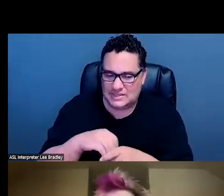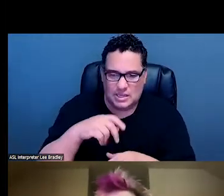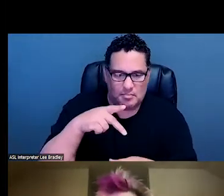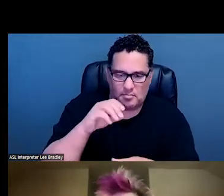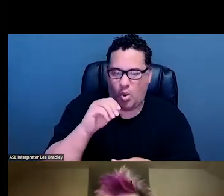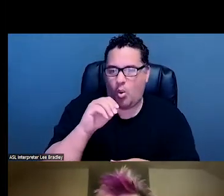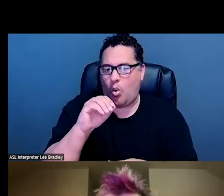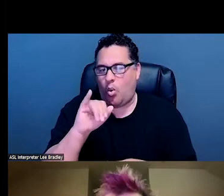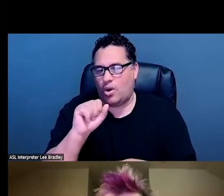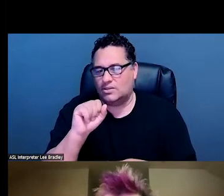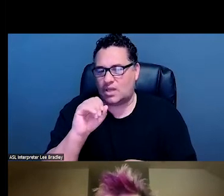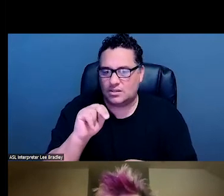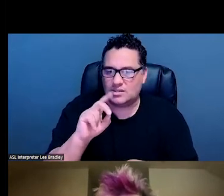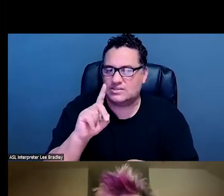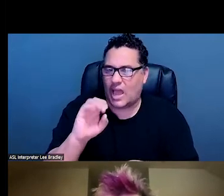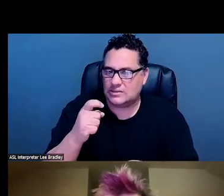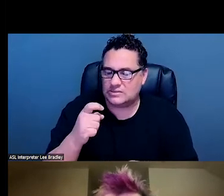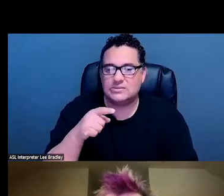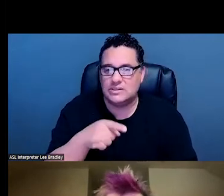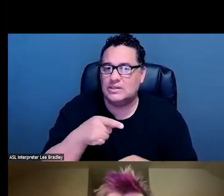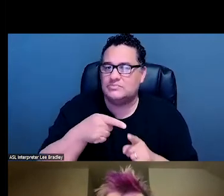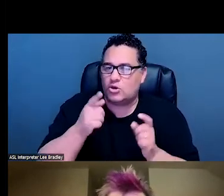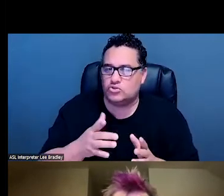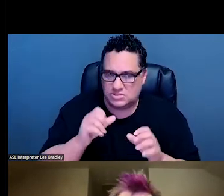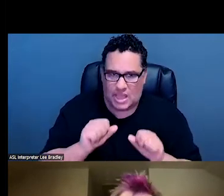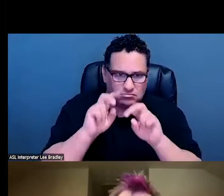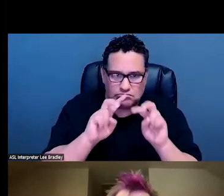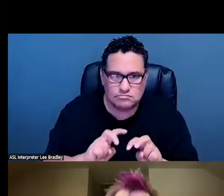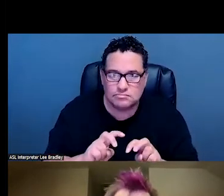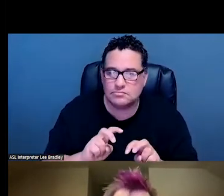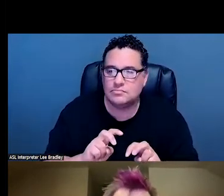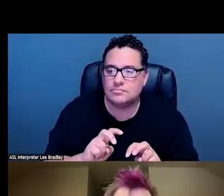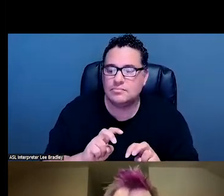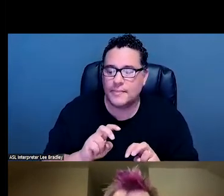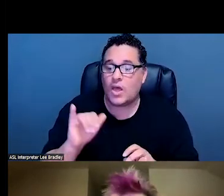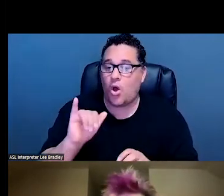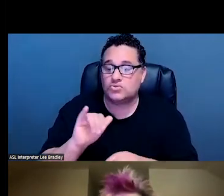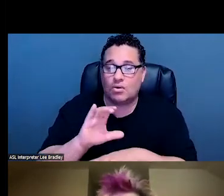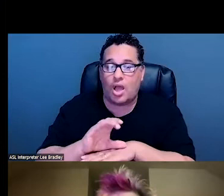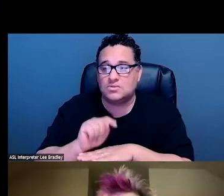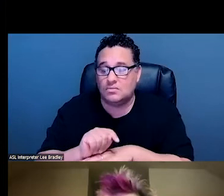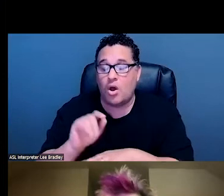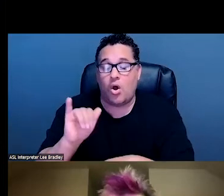THAT THE SPECIALIST WILL HAVE ACCESS TO. THEY MAY ALSO CONSULT ALL CENTERS. REQUIRED TO HAVE 24/7,